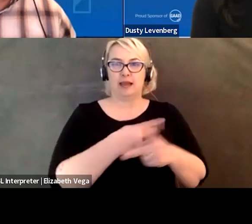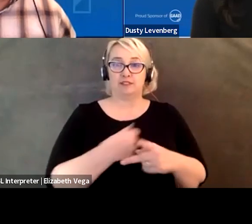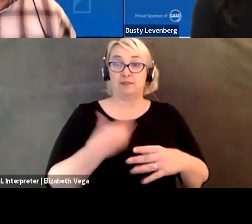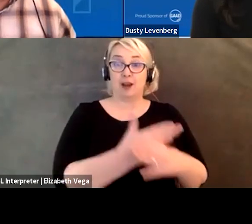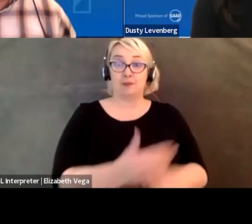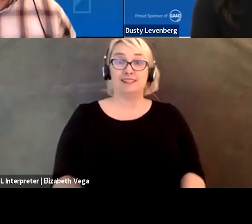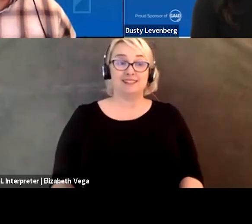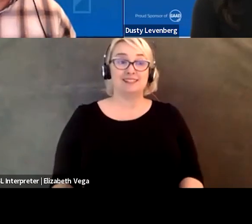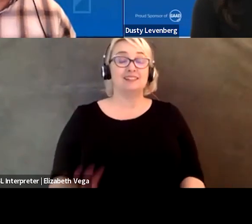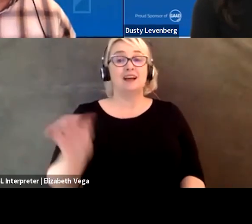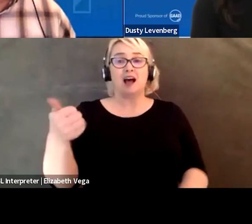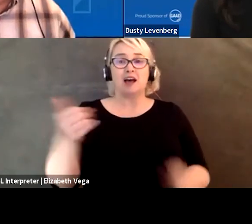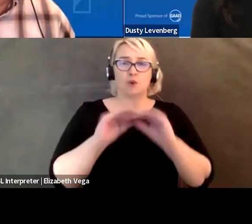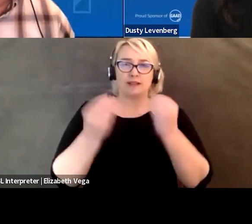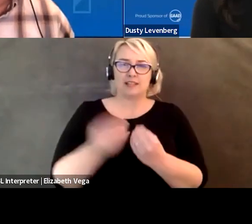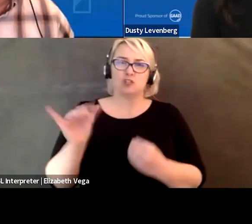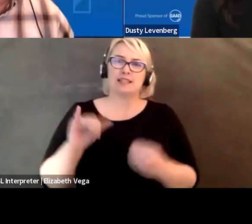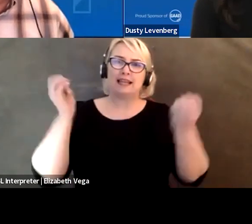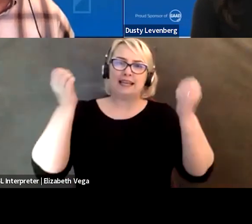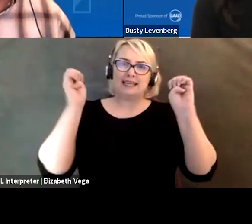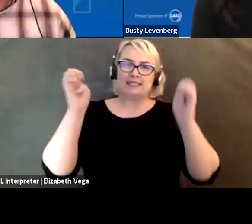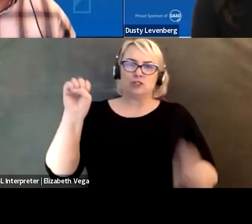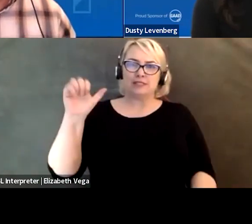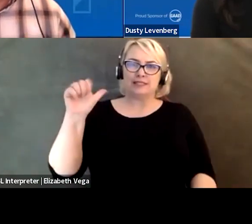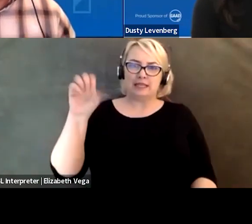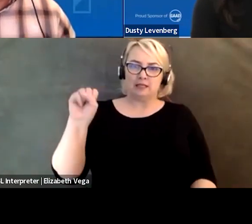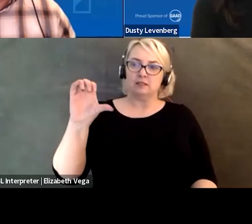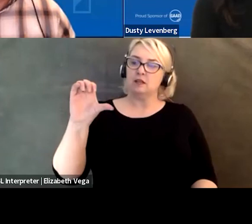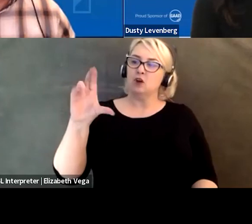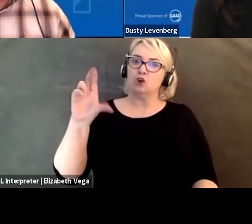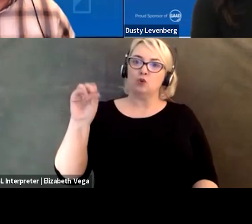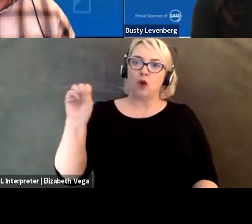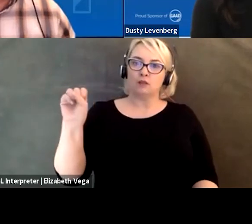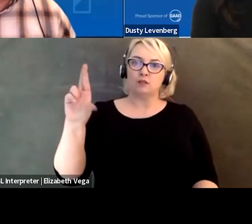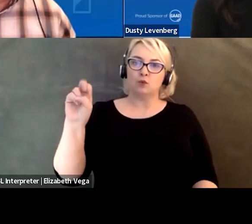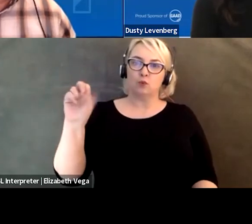Other organizations like easter seals crossroads, you know, a lot of states